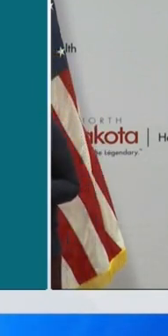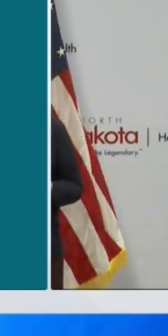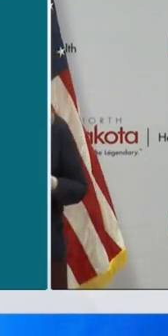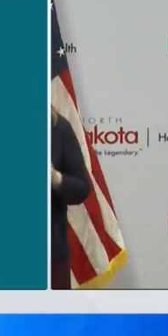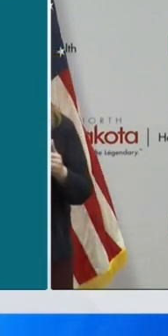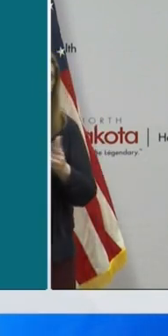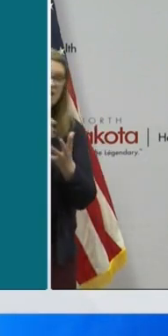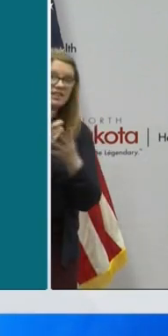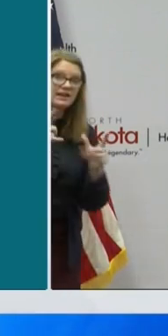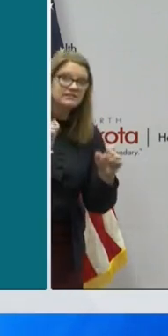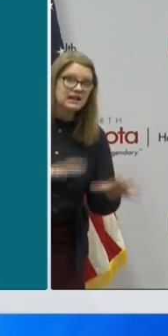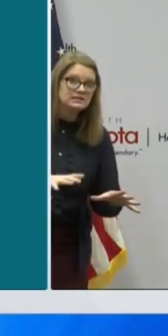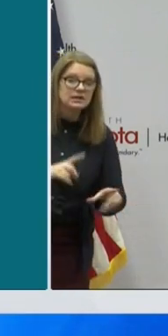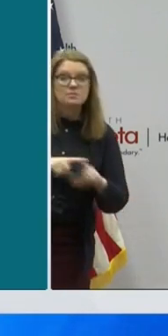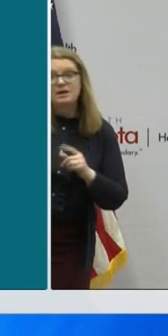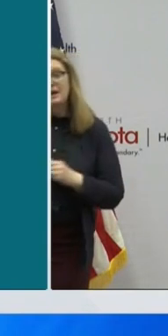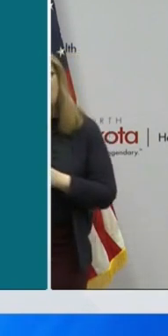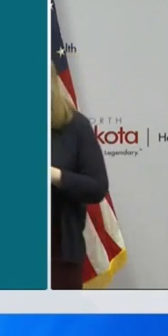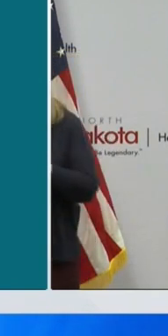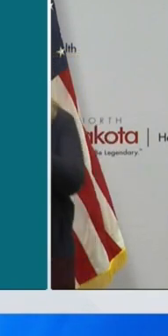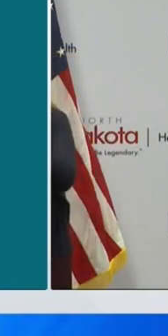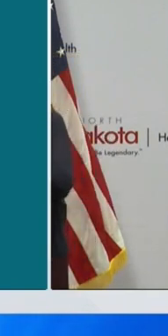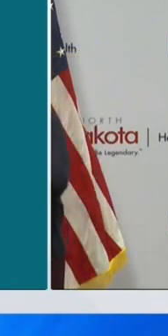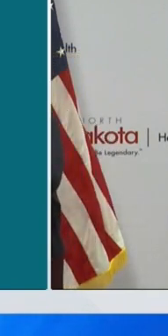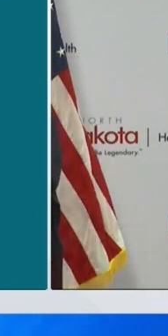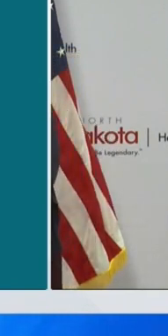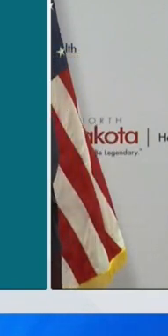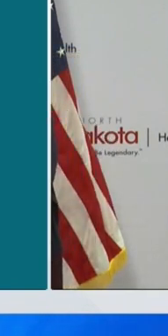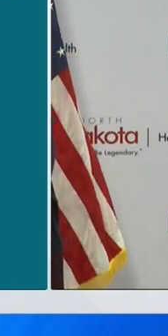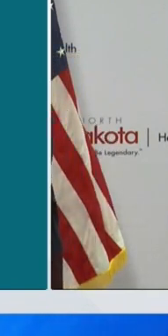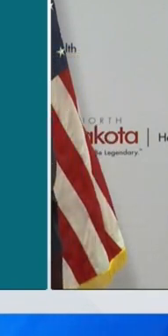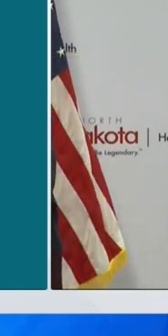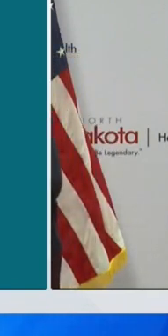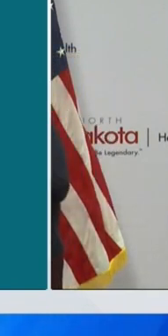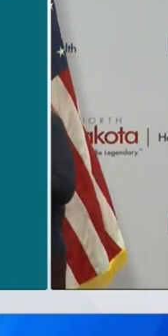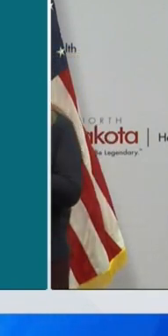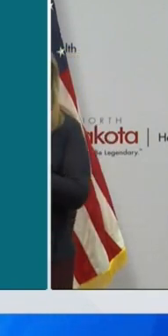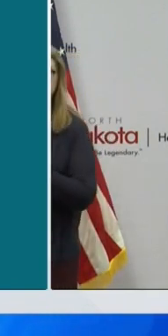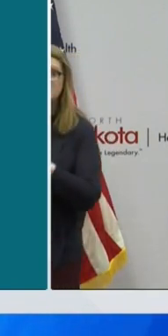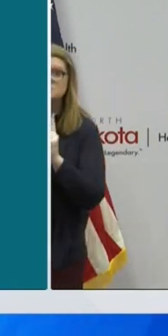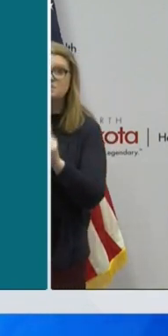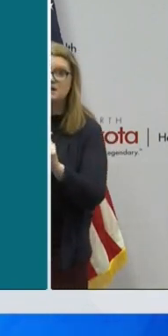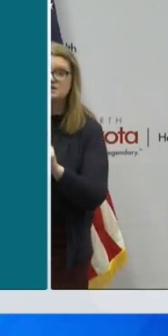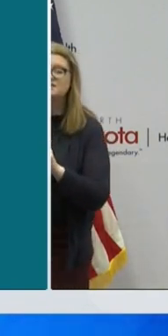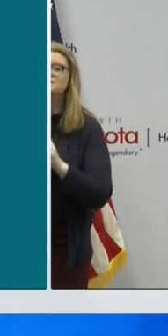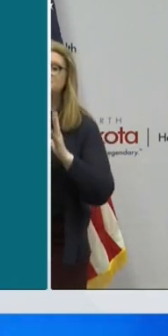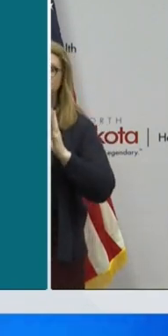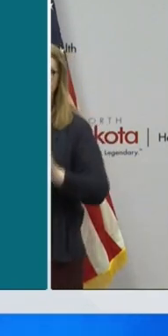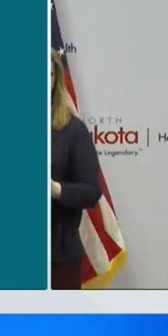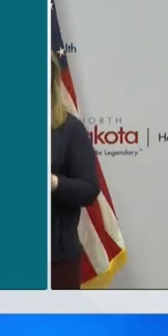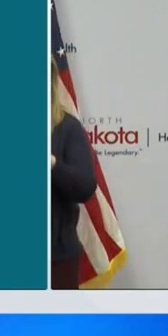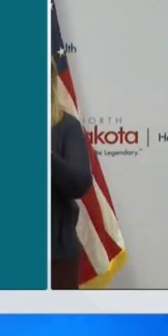ON PER CAPITA TESTING, AND THIS IS AN IMPORTANT FACTOR, BECAUSE YOU MIGHT HAVE LOW CASES IF YOU WERE DOING LOW TESTING.